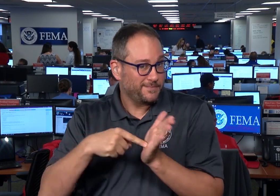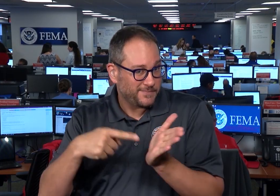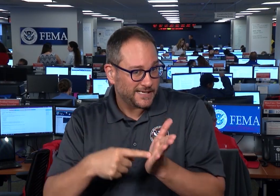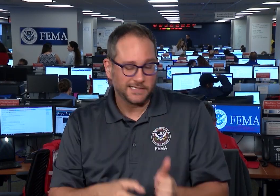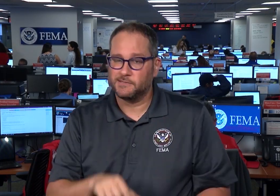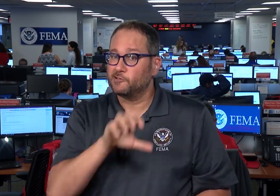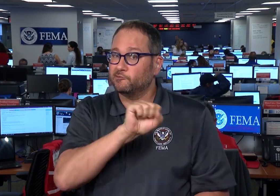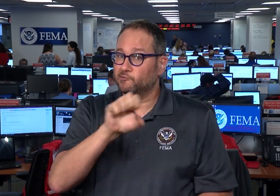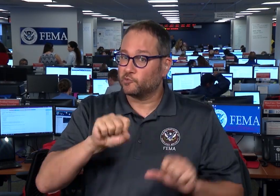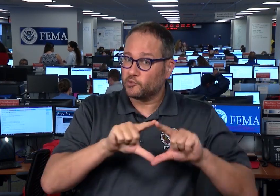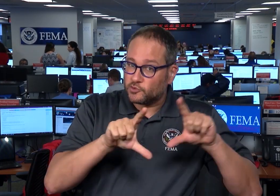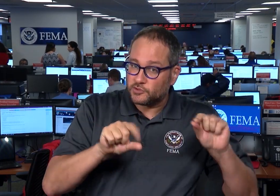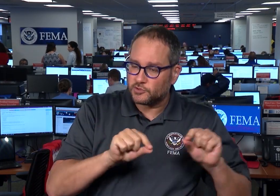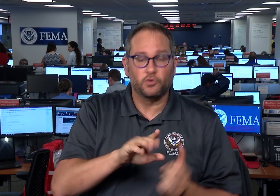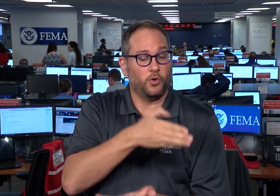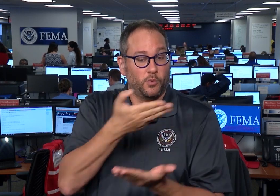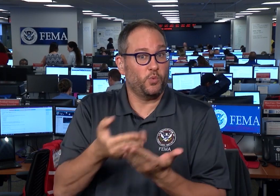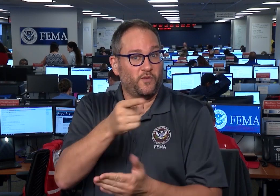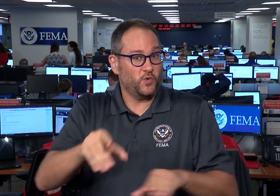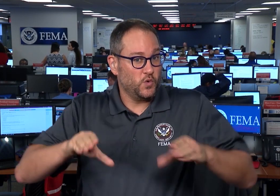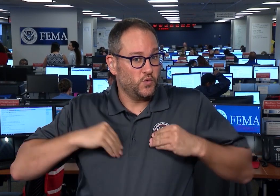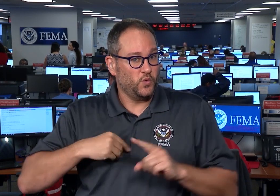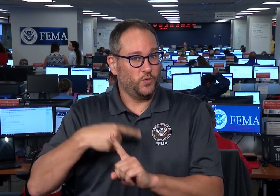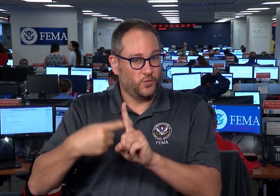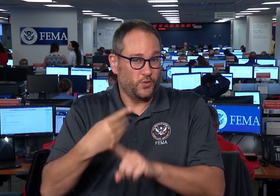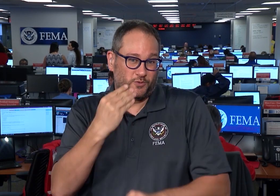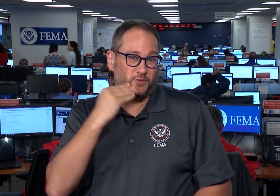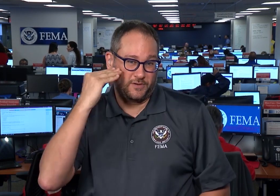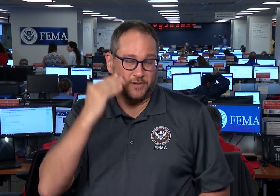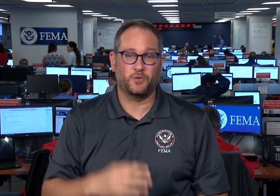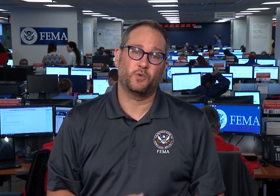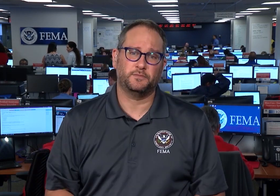such as bank statements, social security cards, and proof you own or rent your home.